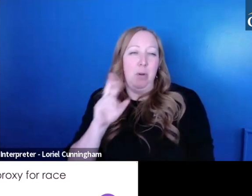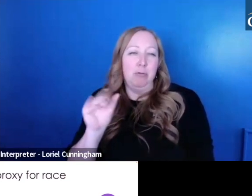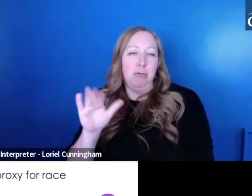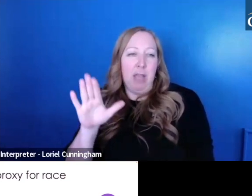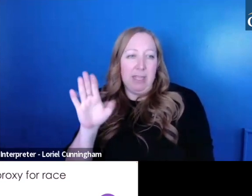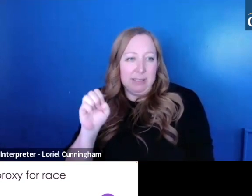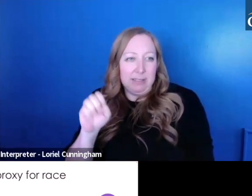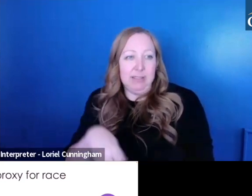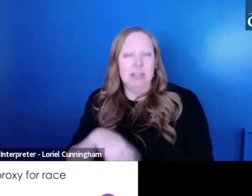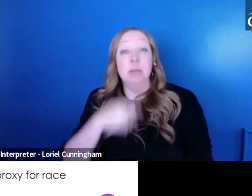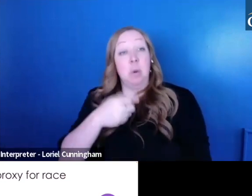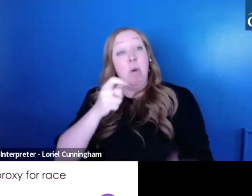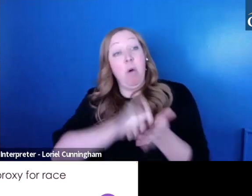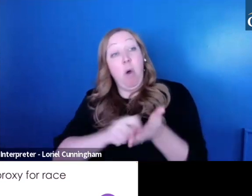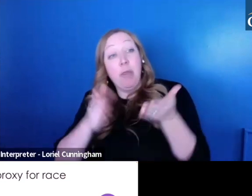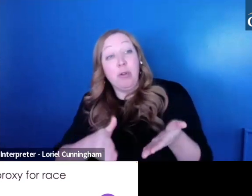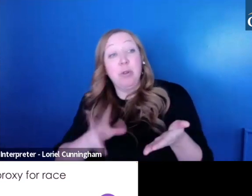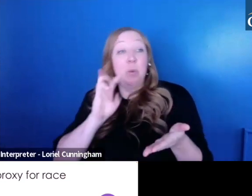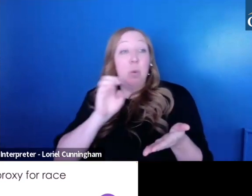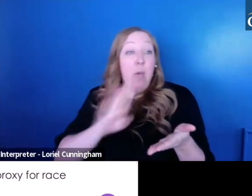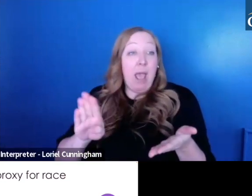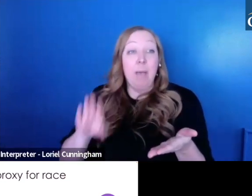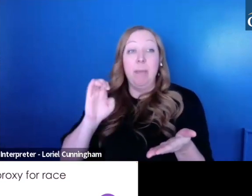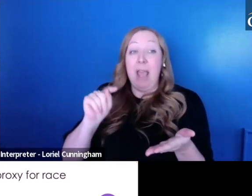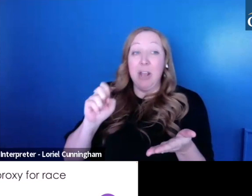Webb, Etter, and Kwasa tells us there's been a significant